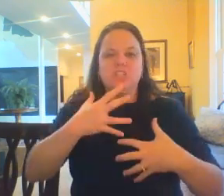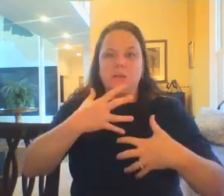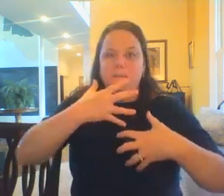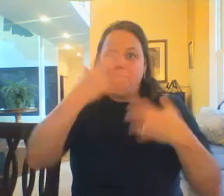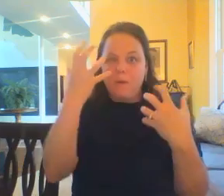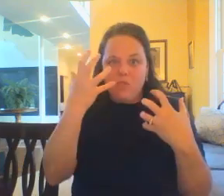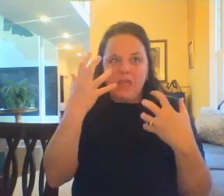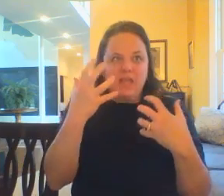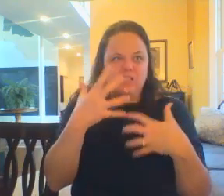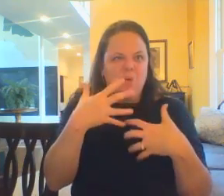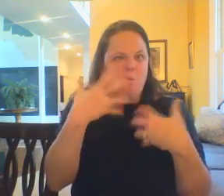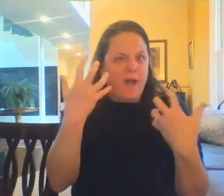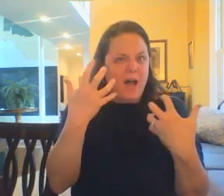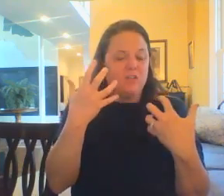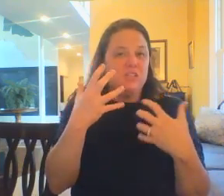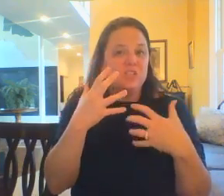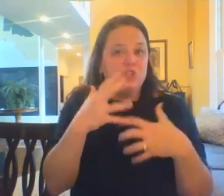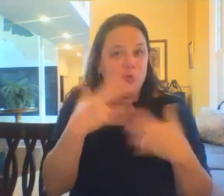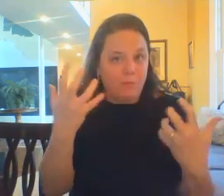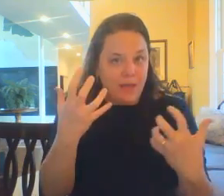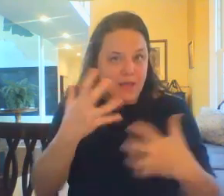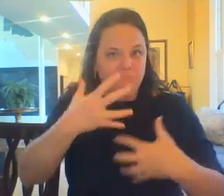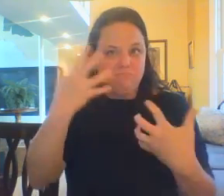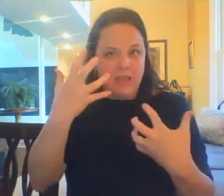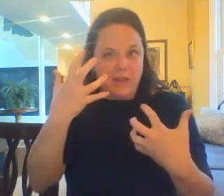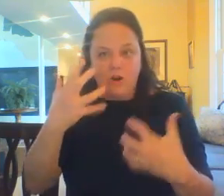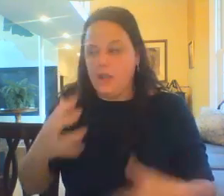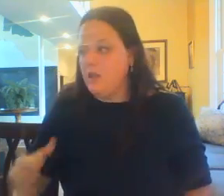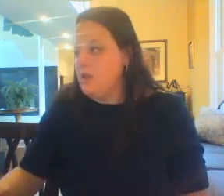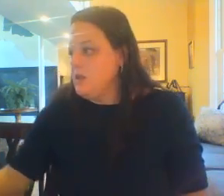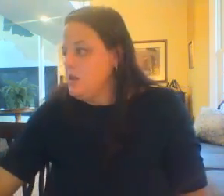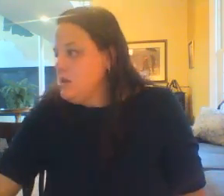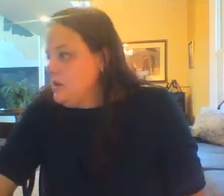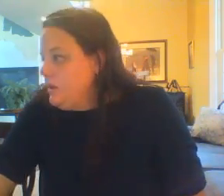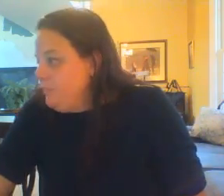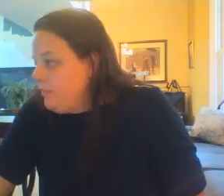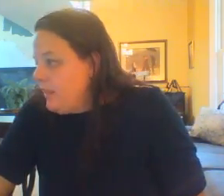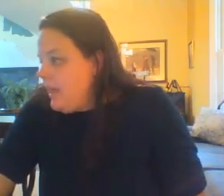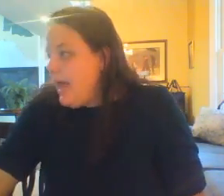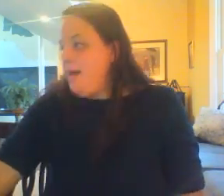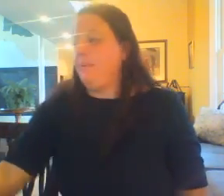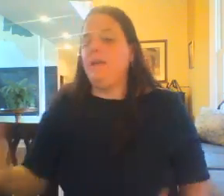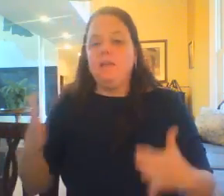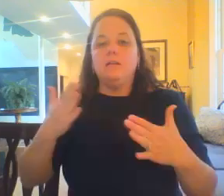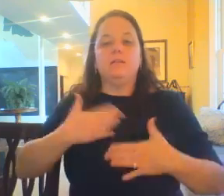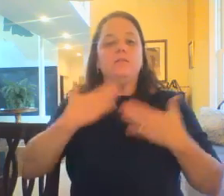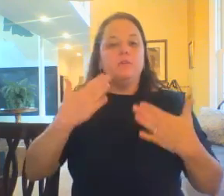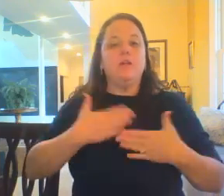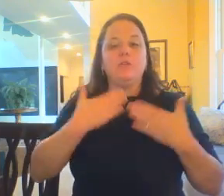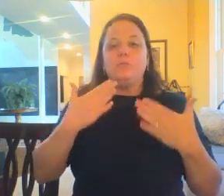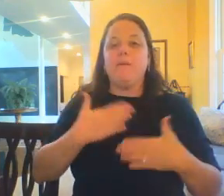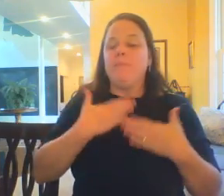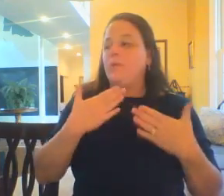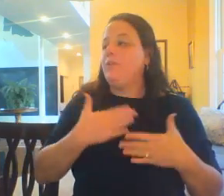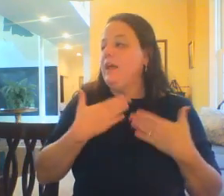just like both hands like wow she's super mad angry